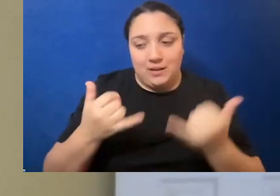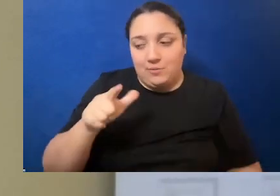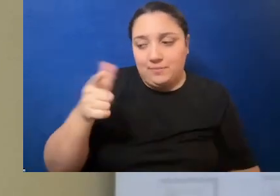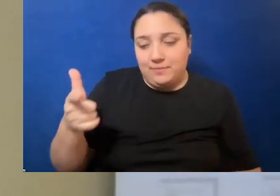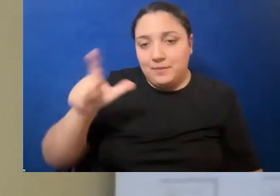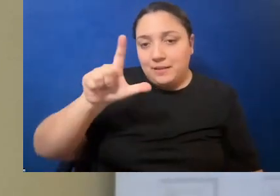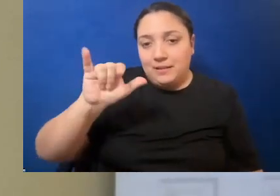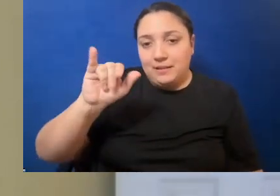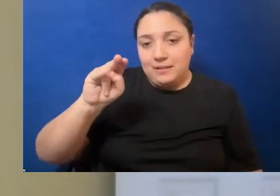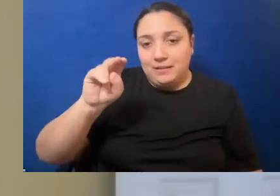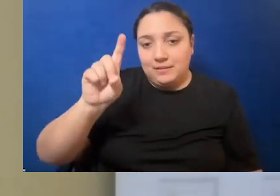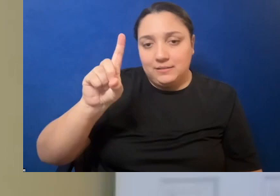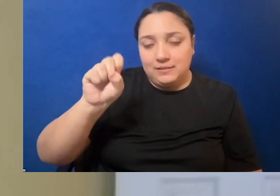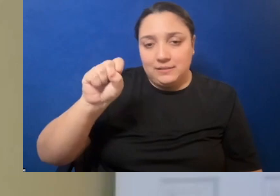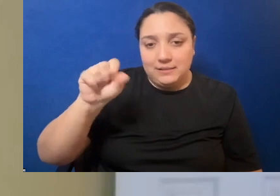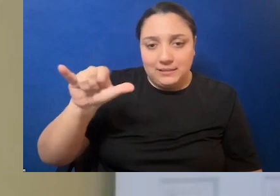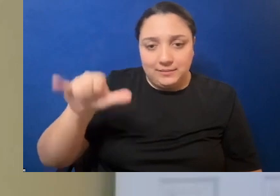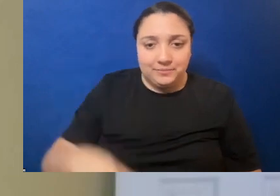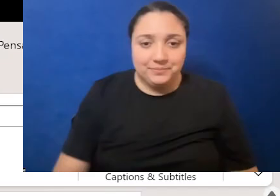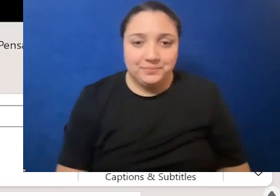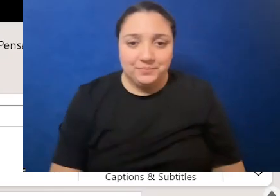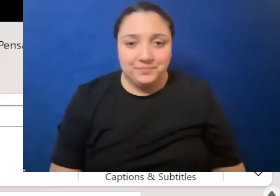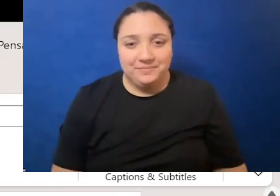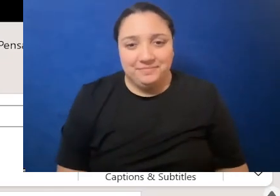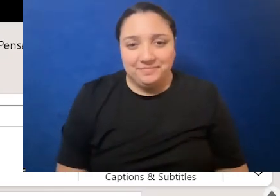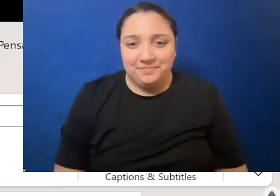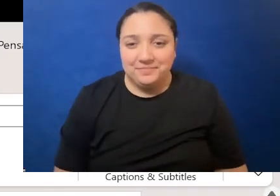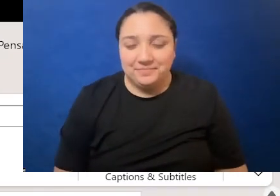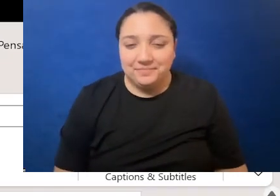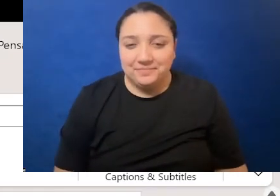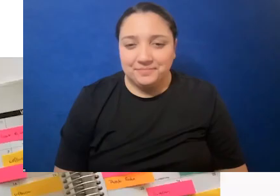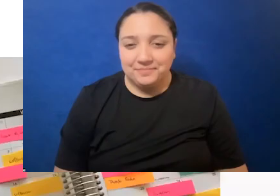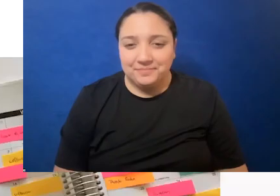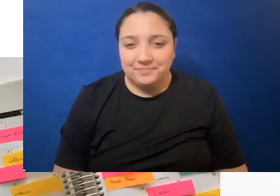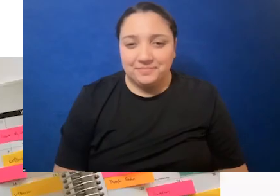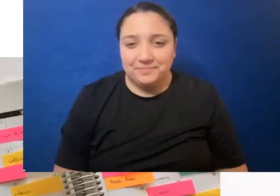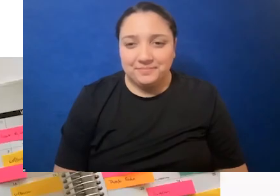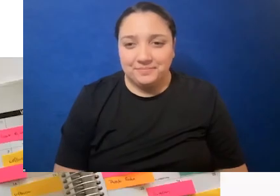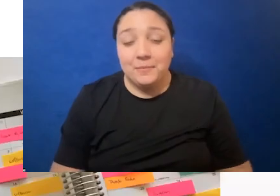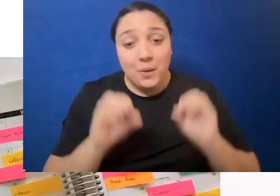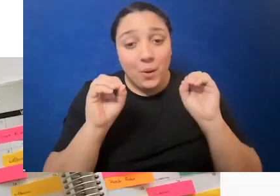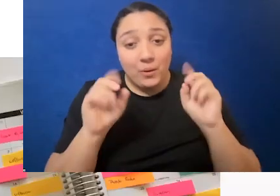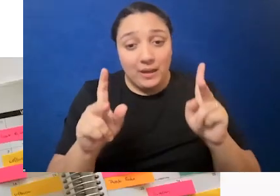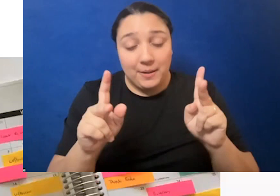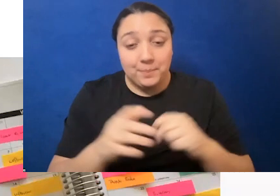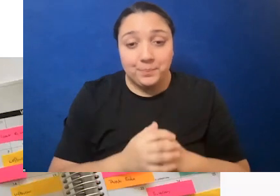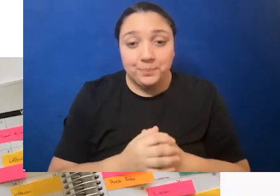OVER TO LINDSEY. OKAY. SO I JUST WANTED TO START OUT